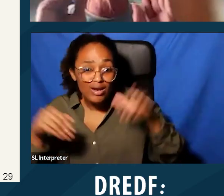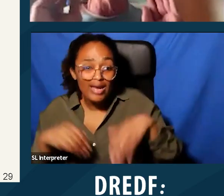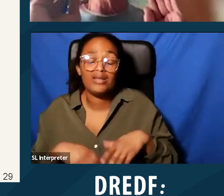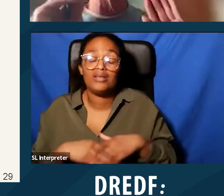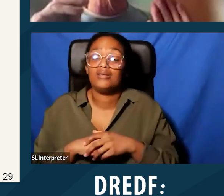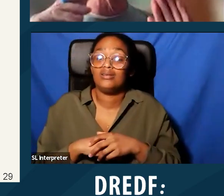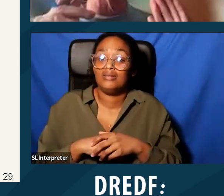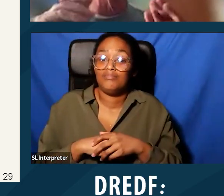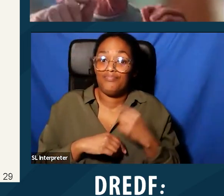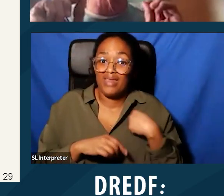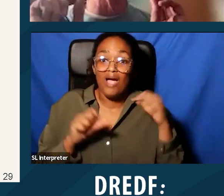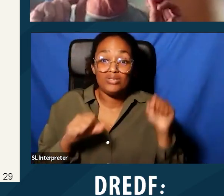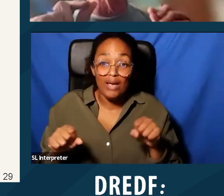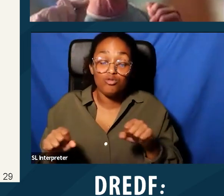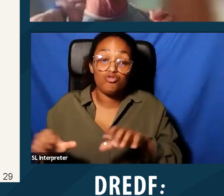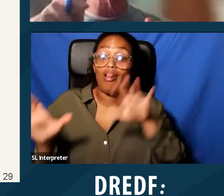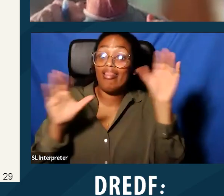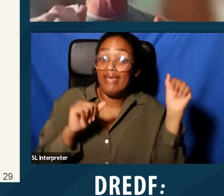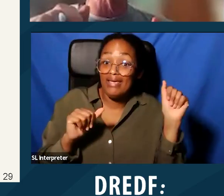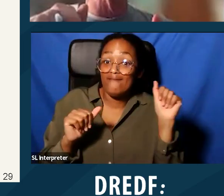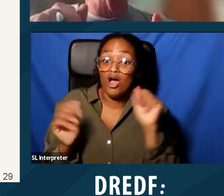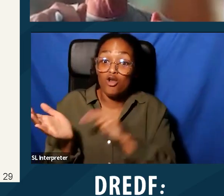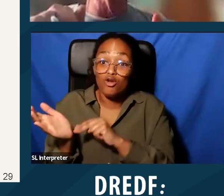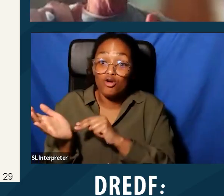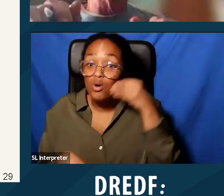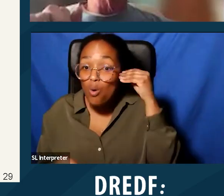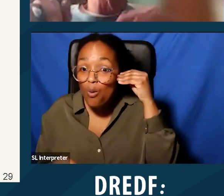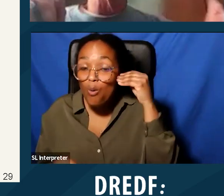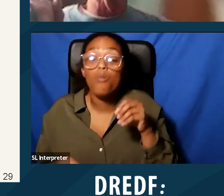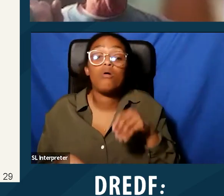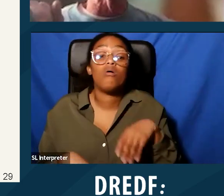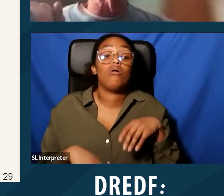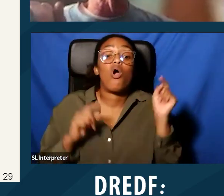to get out of a nursing home. I was able to avoid going to a residential facility.